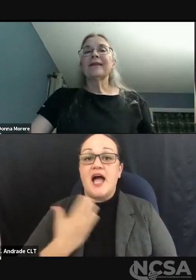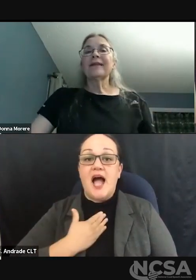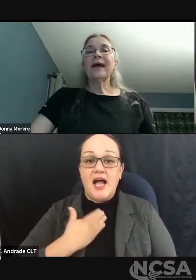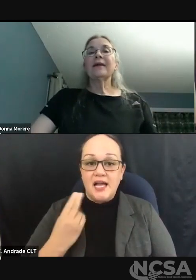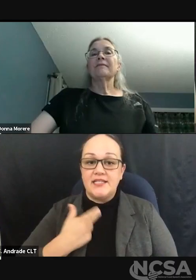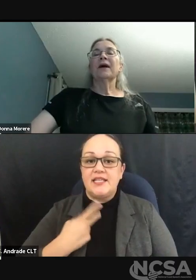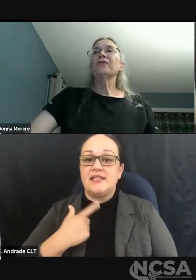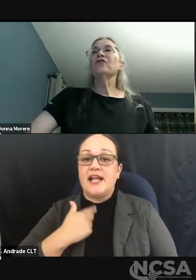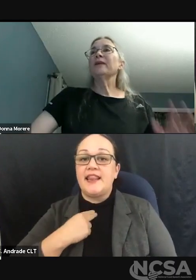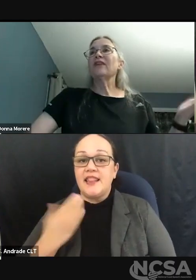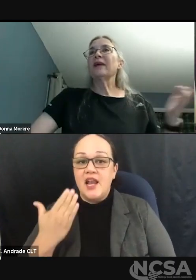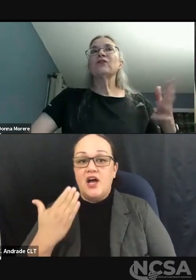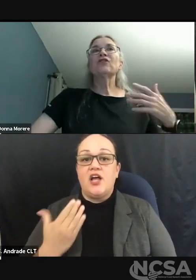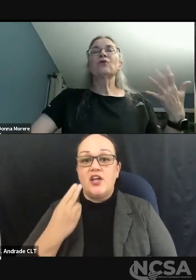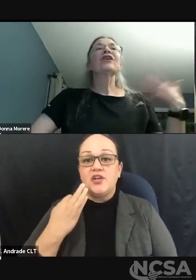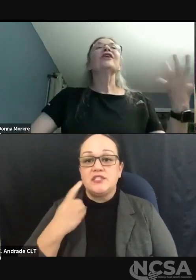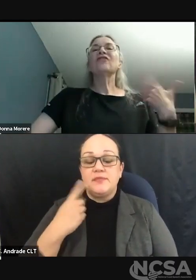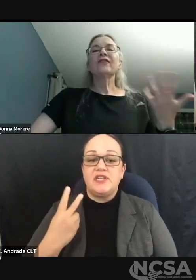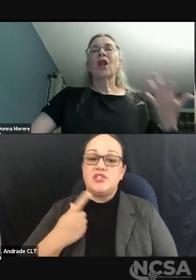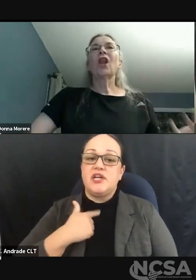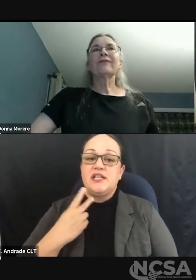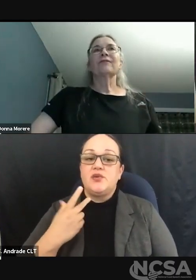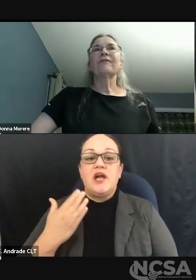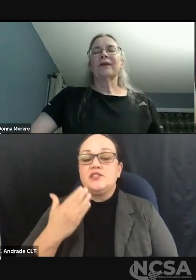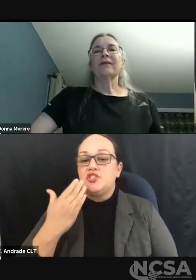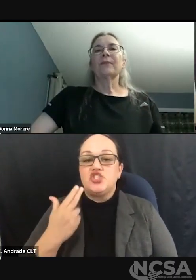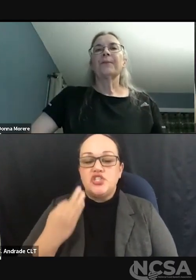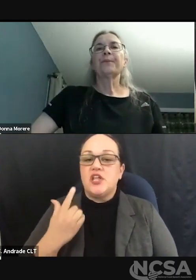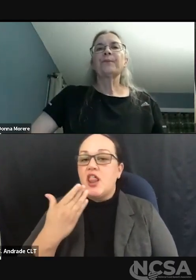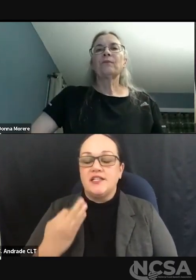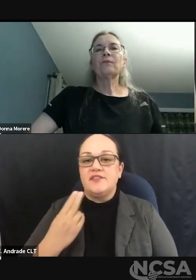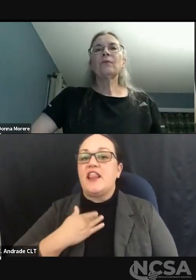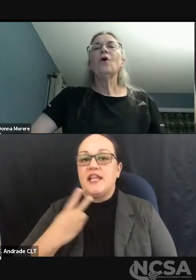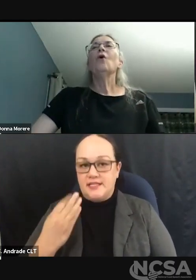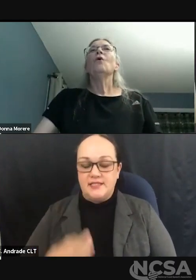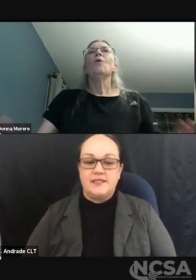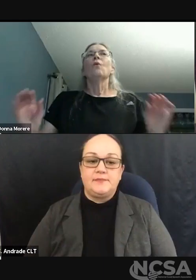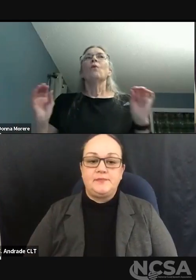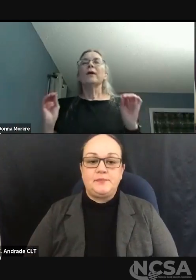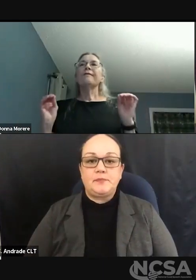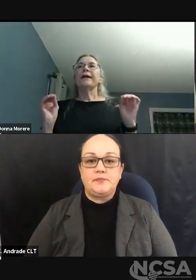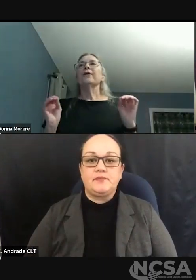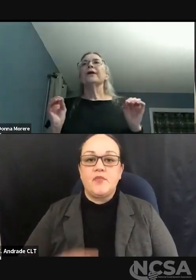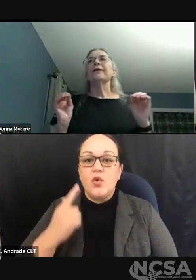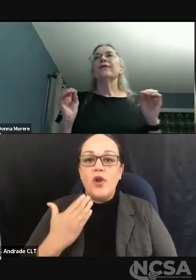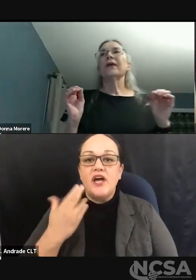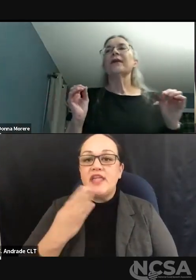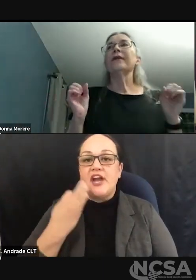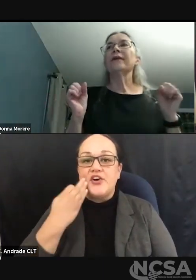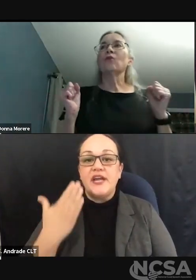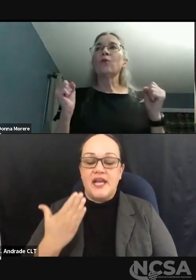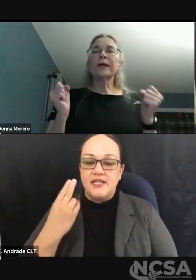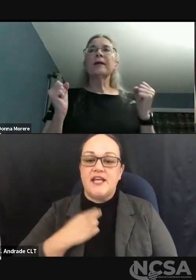Things like that. Other speech language disorders just lots of things. One of the areas that's a